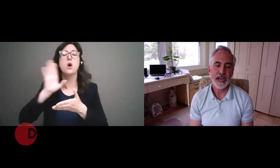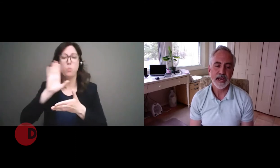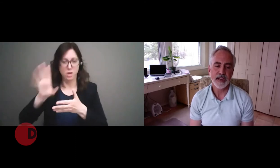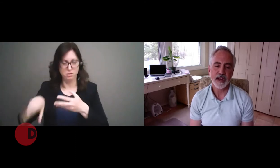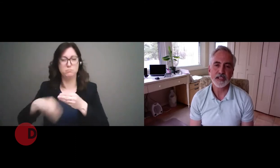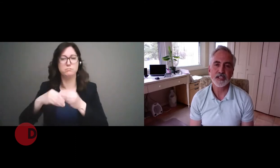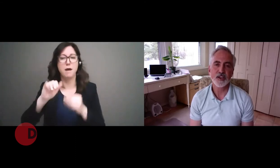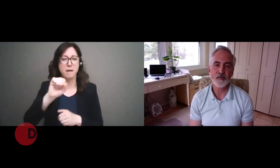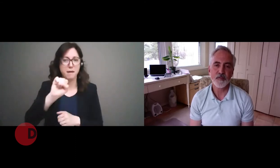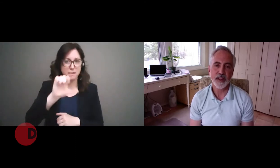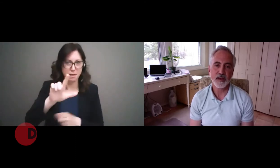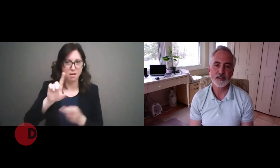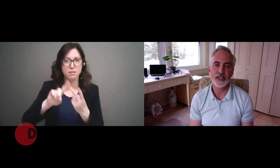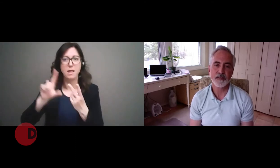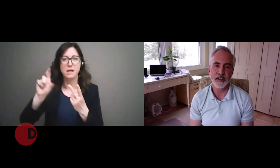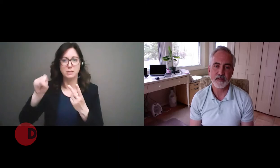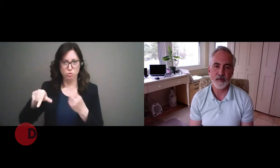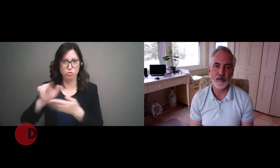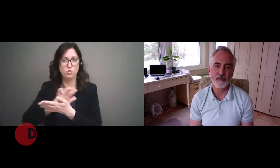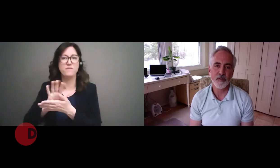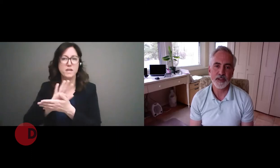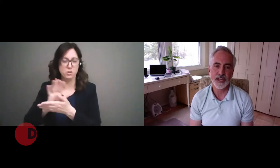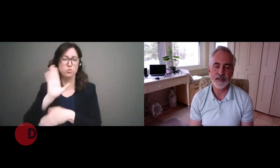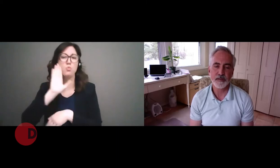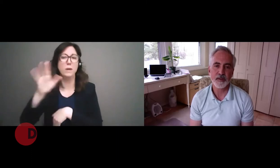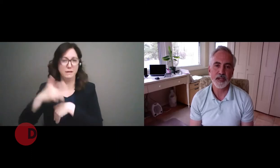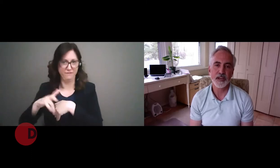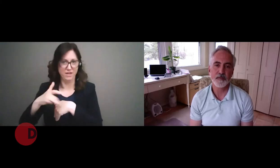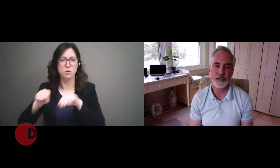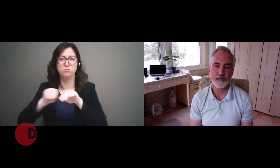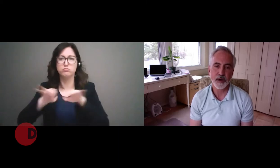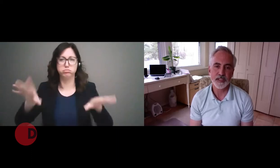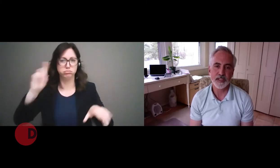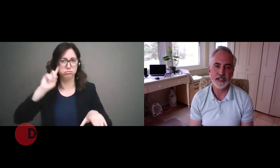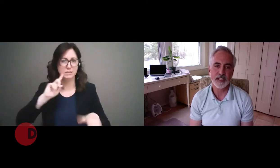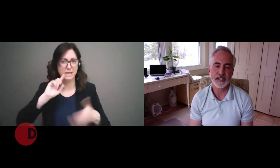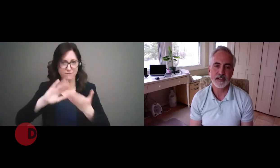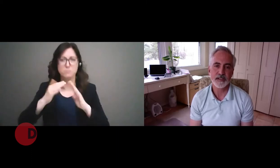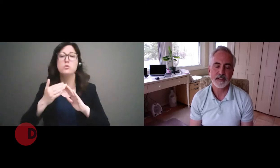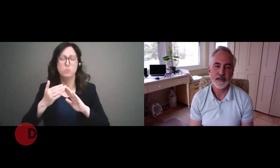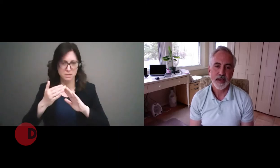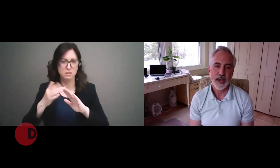will add ASL and LSQ videos which will be available to the Deaf